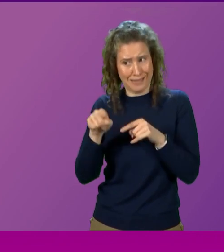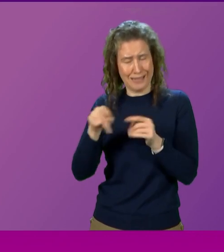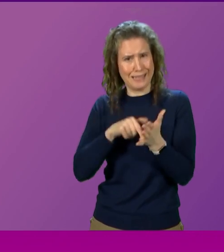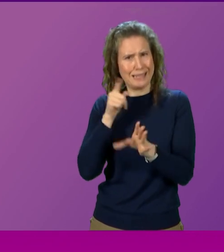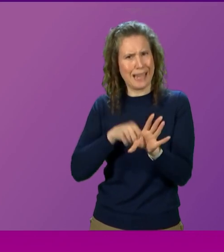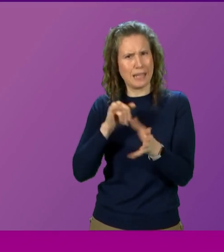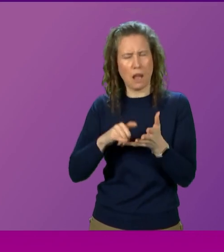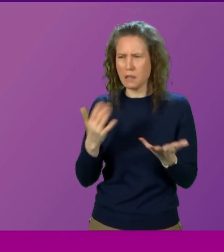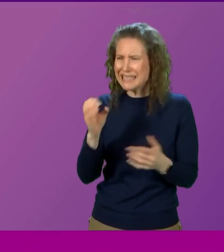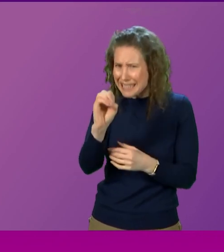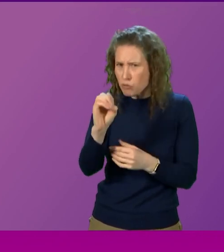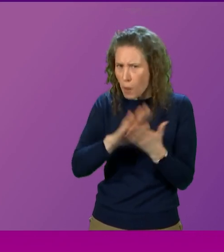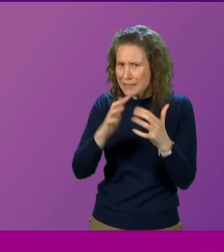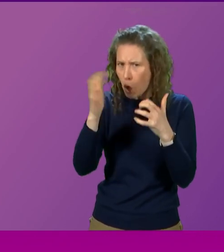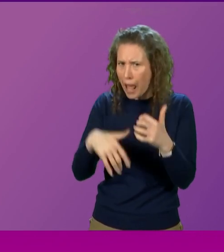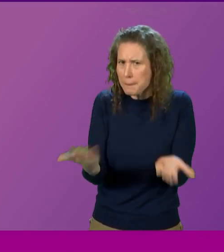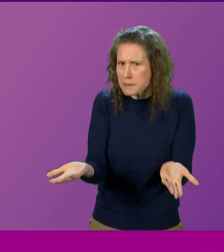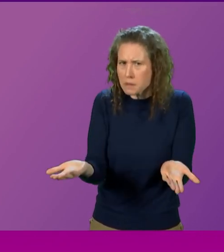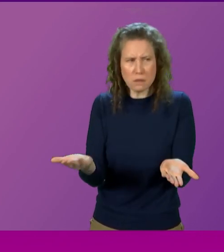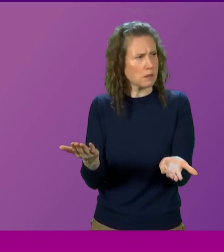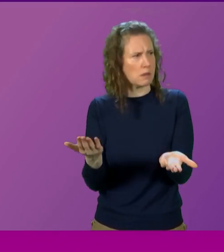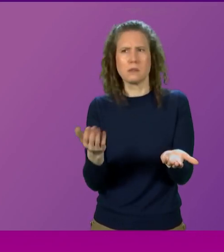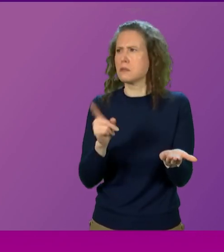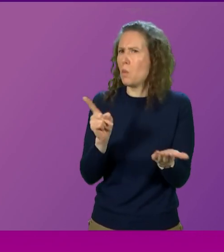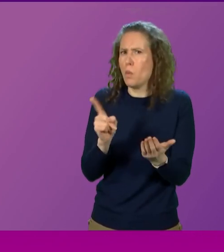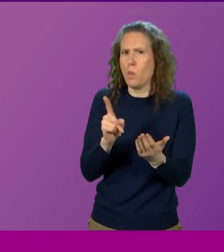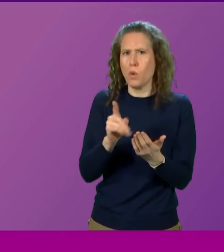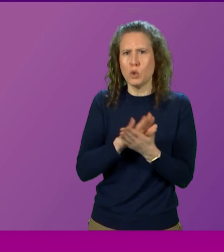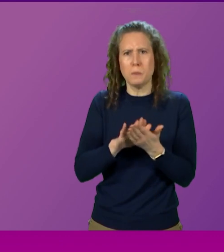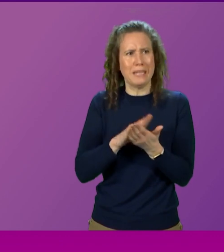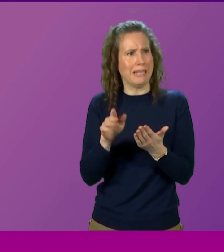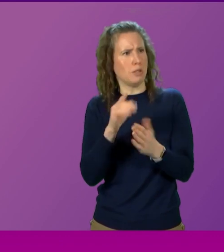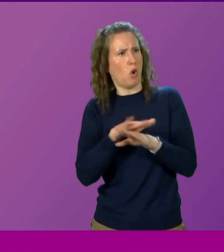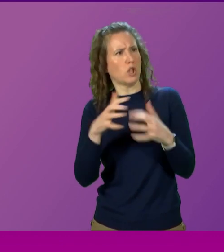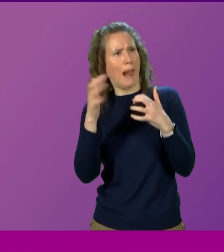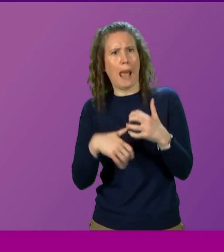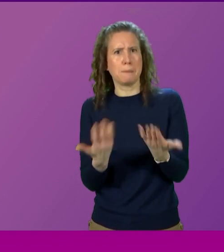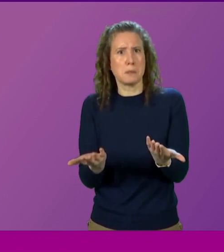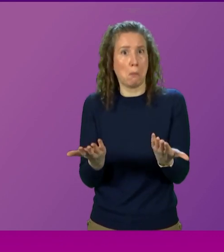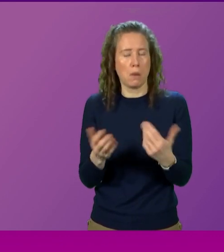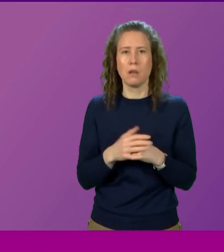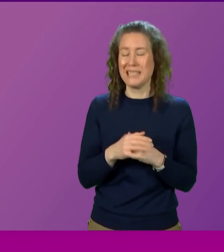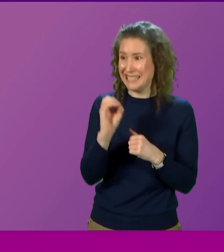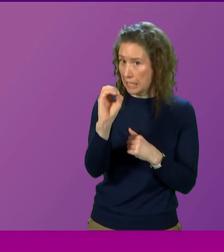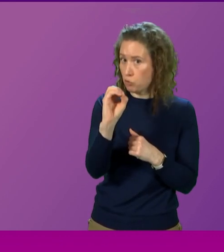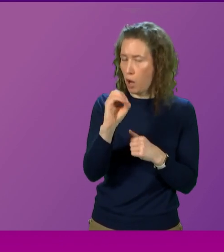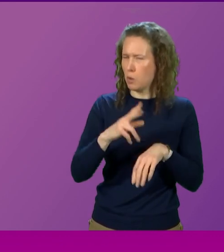does not equate to collapse, I am not sure what definition the First Minister would use. That has consequences for staff.